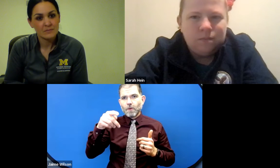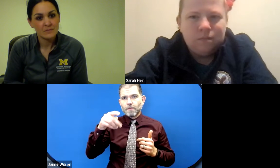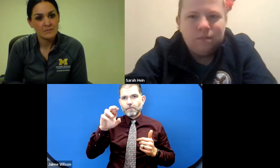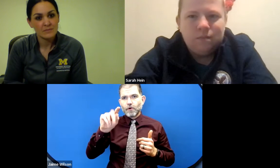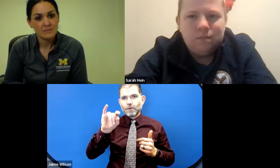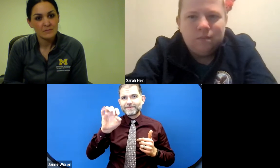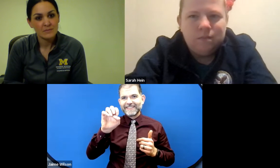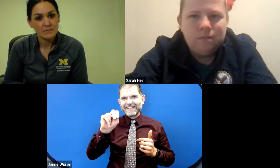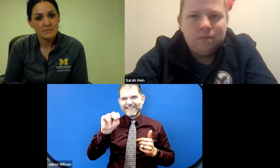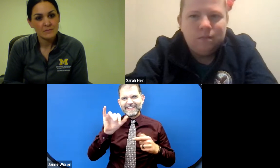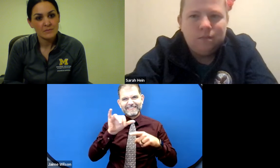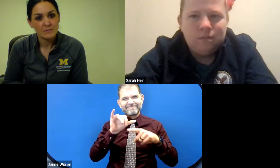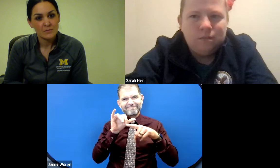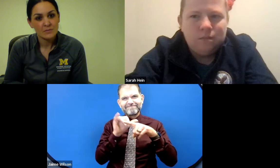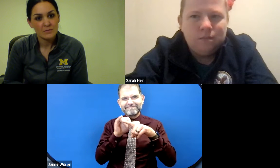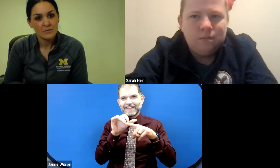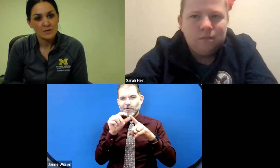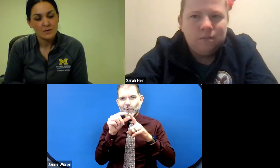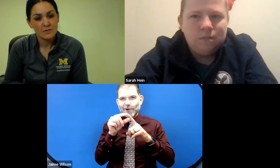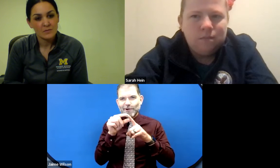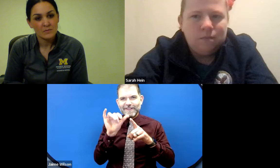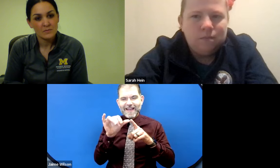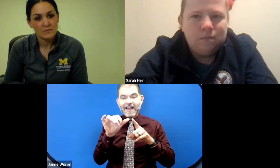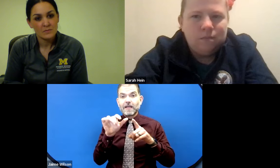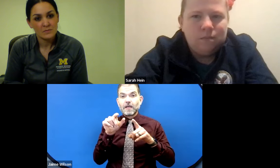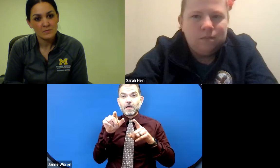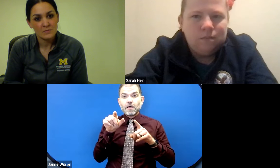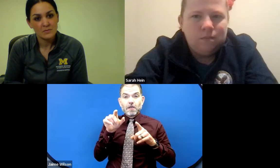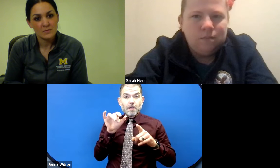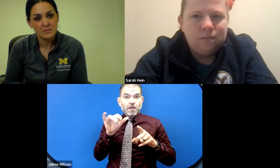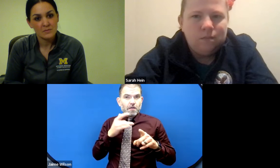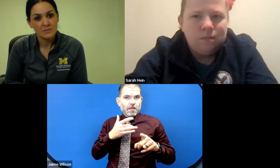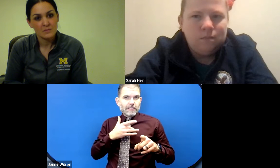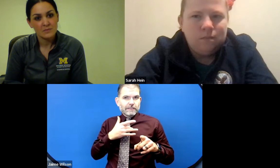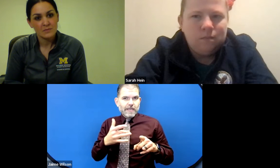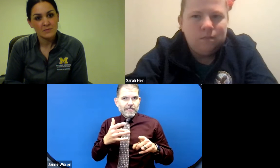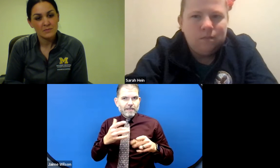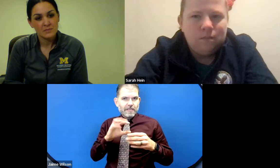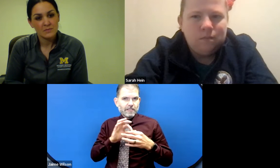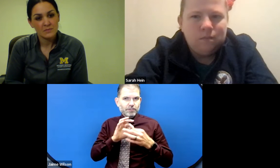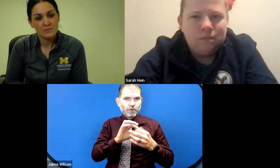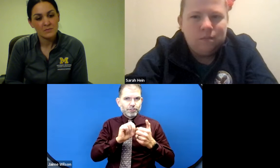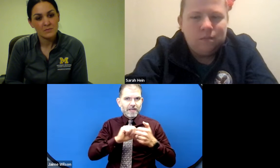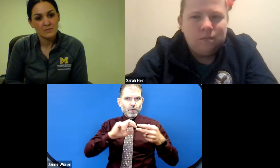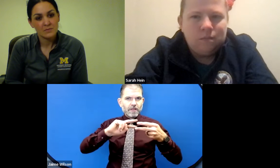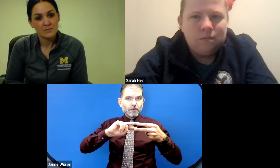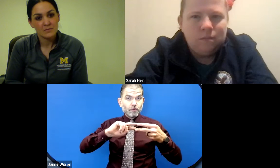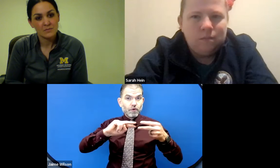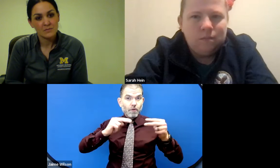ASL Interpreter: so that stands for a polymer protein, which is a ASL Interpreter: like it ASL Interpreter: term